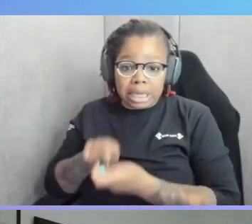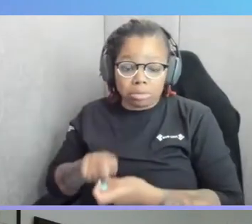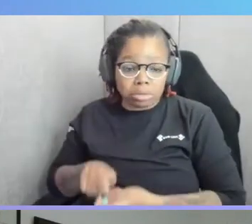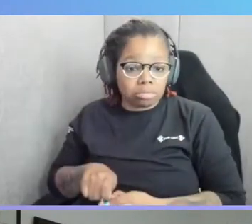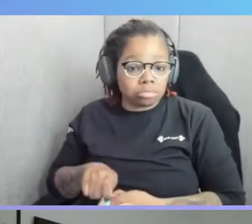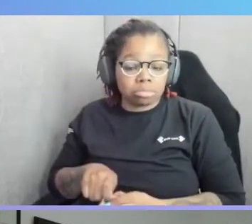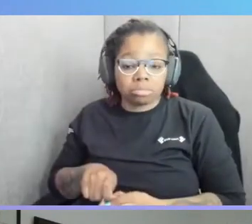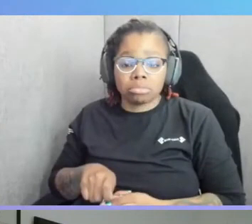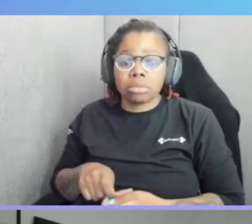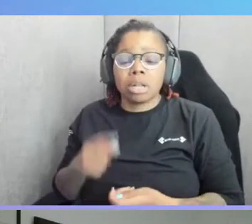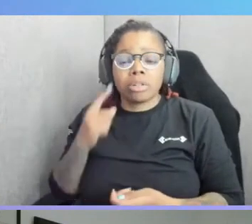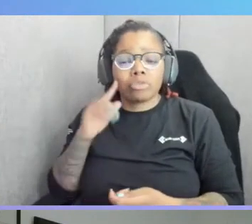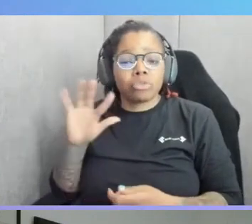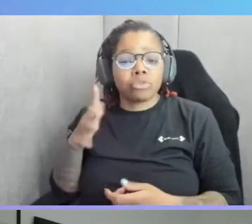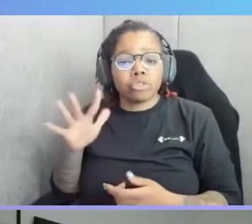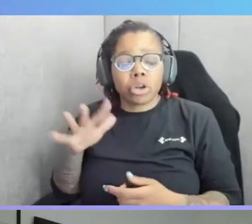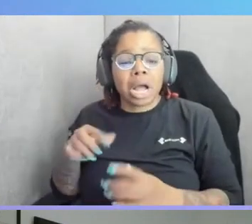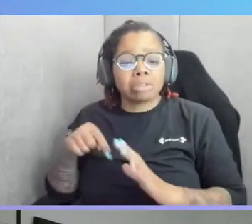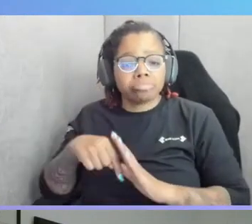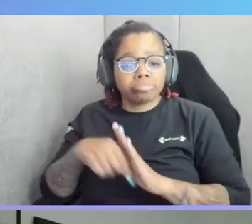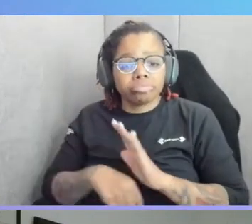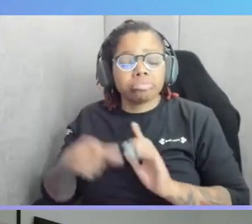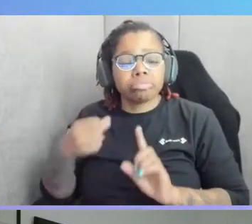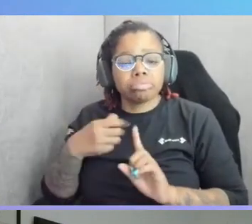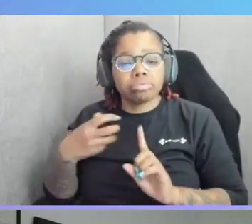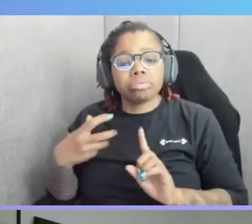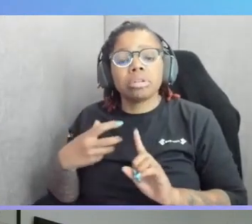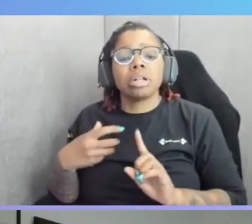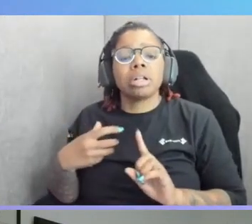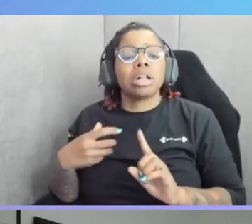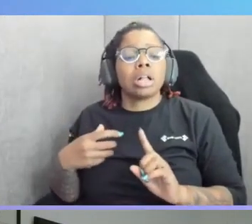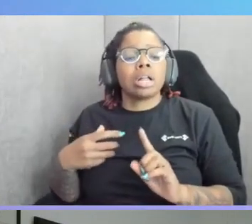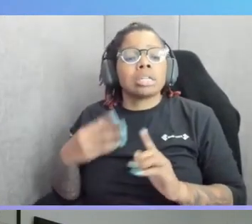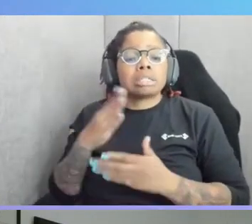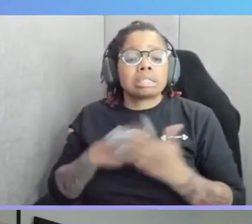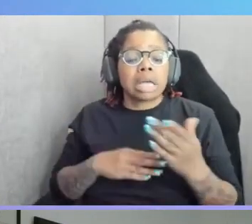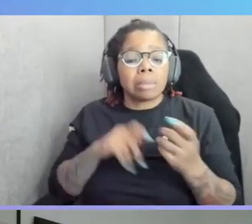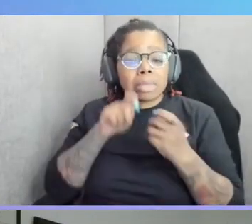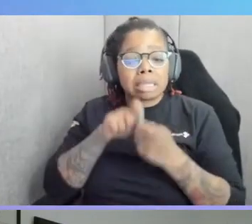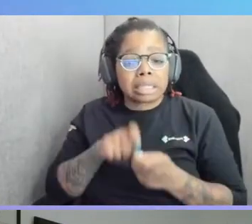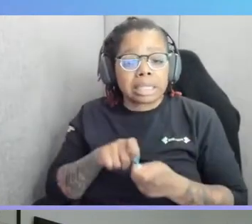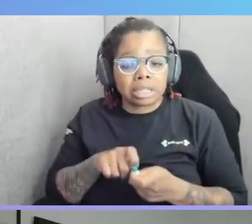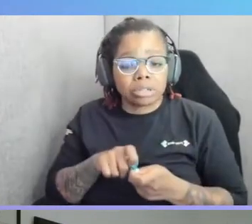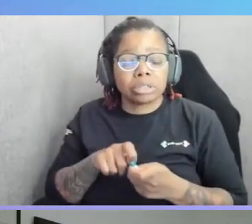of dive into that here are some of the detail types in that